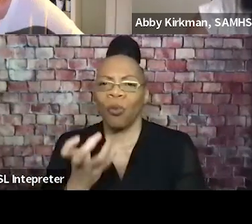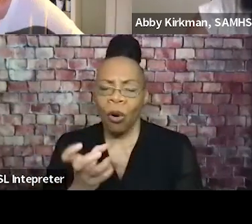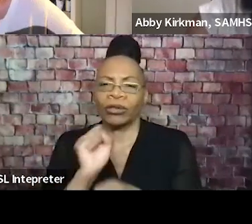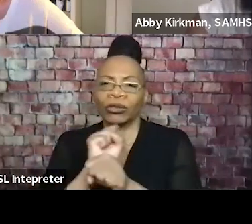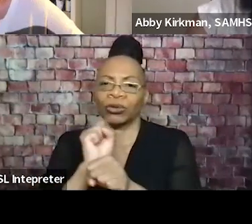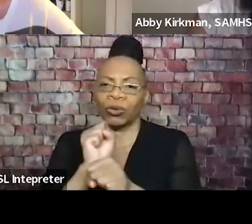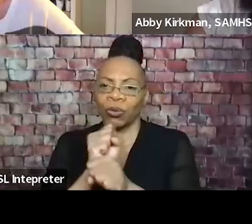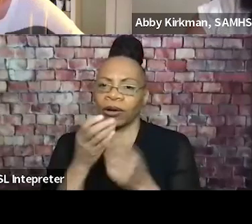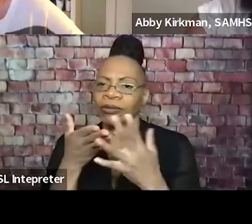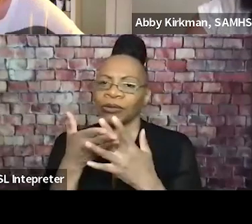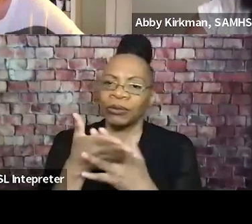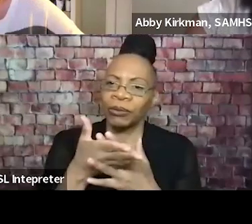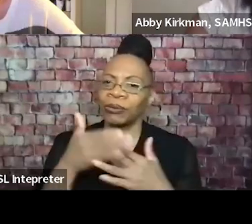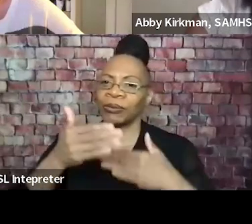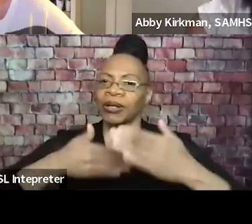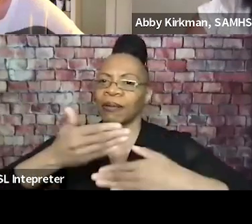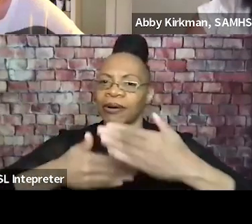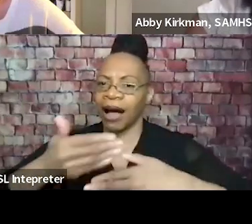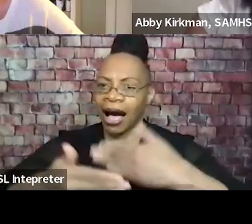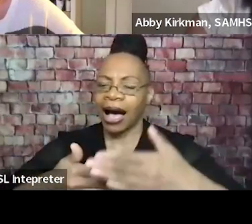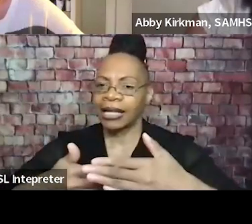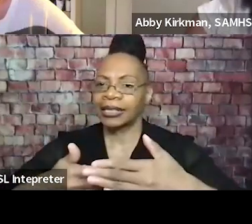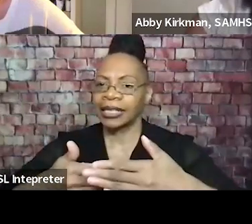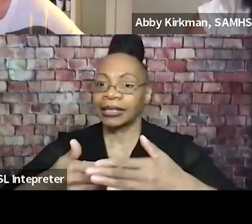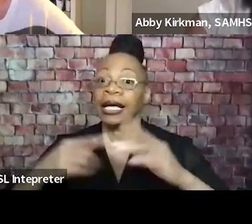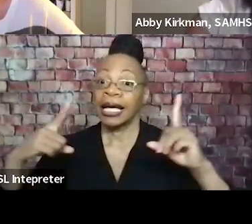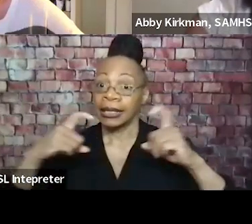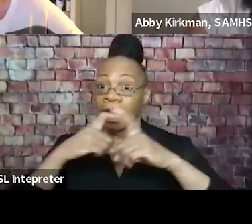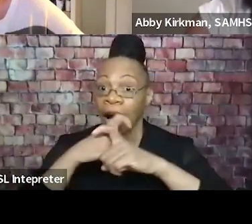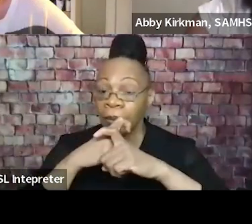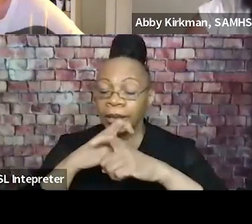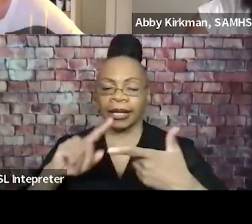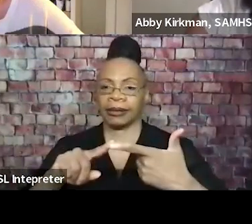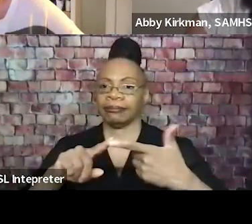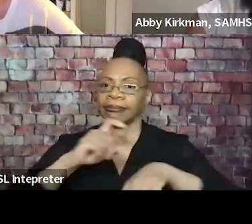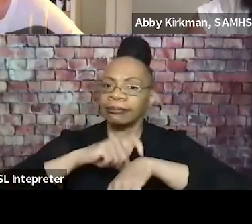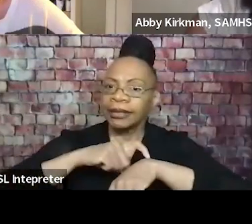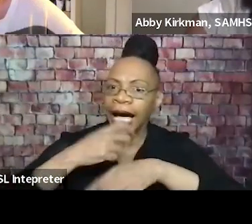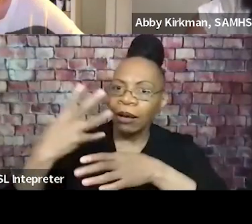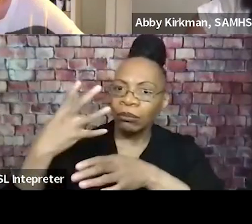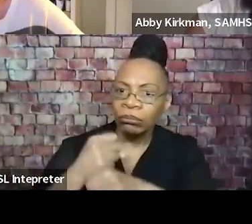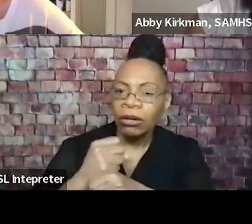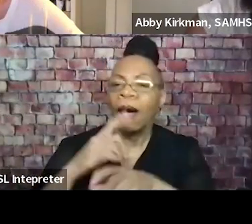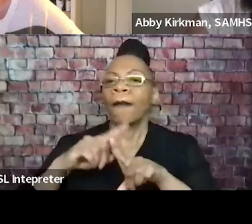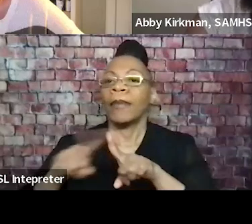that, you all hear from these conversations. It's complicated. It's time consuming, but it is so worth the effort.